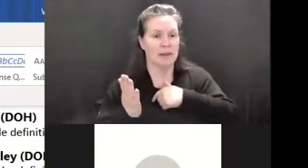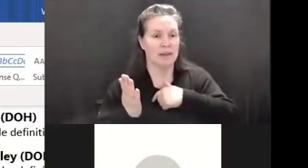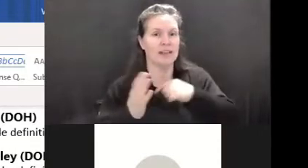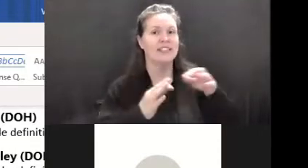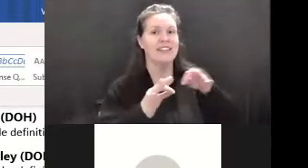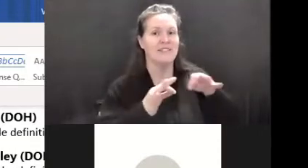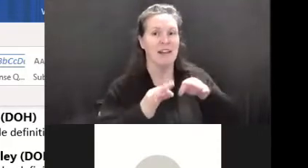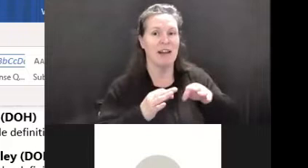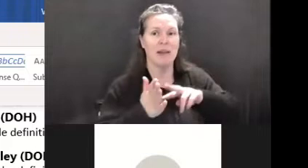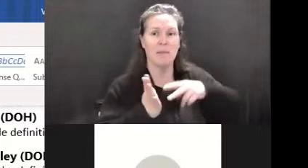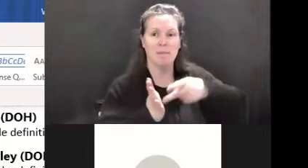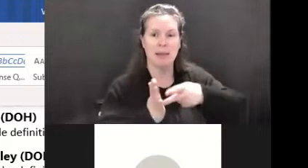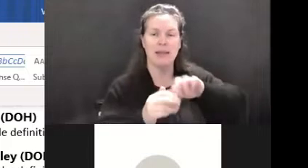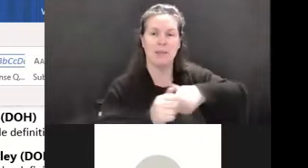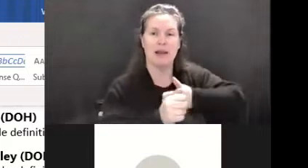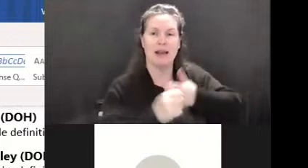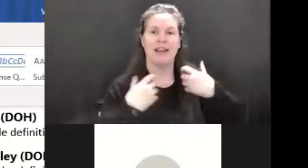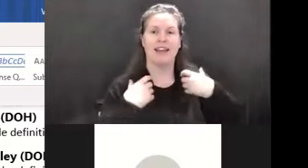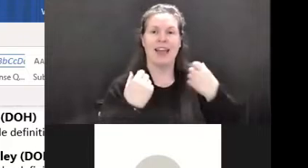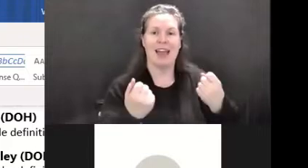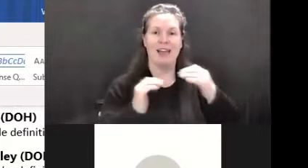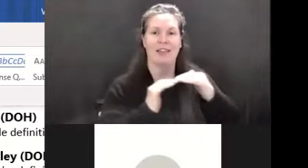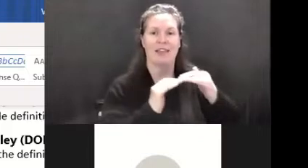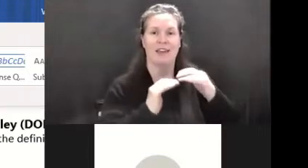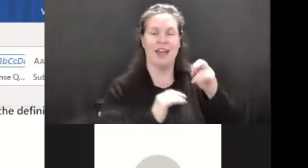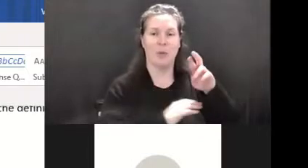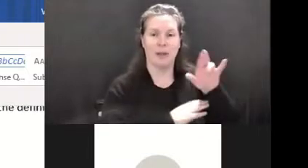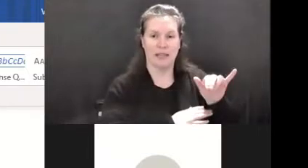and so I went ahead and I pulled from our one pager,